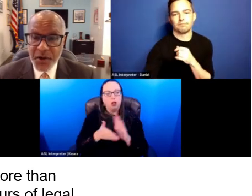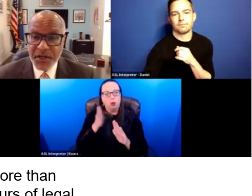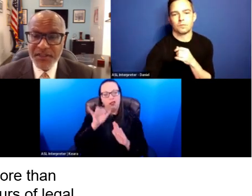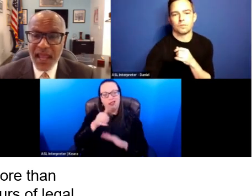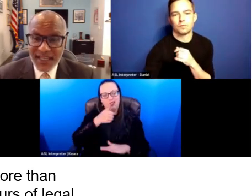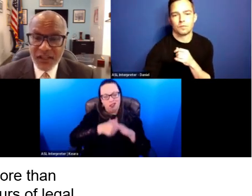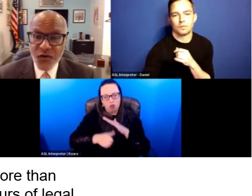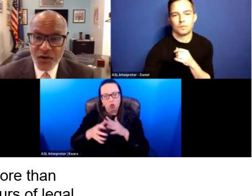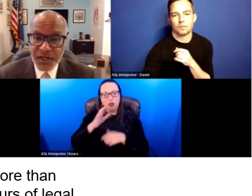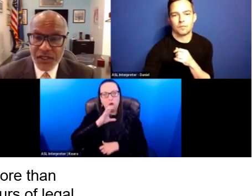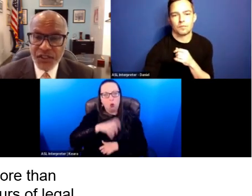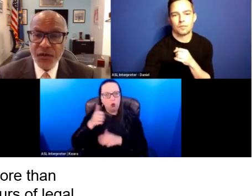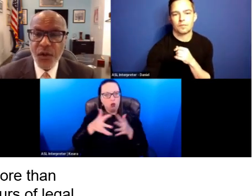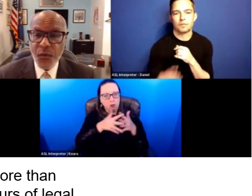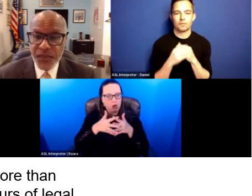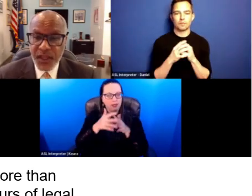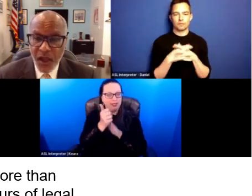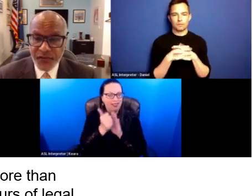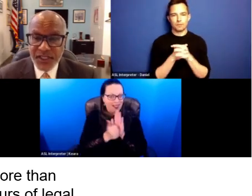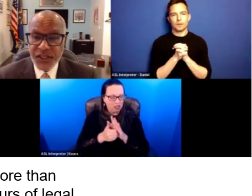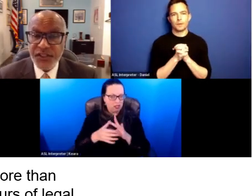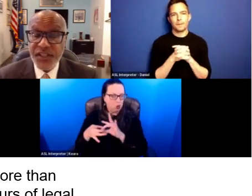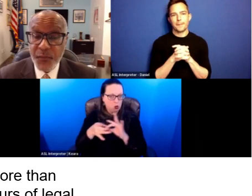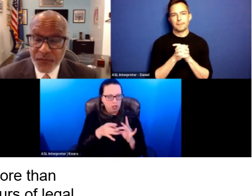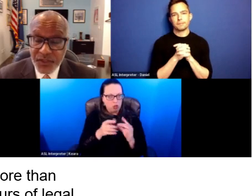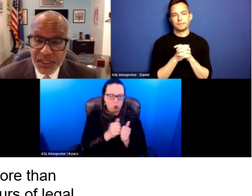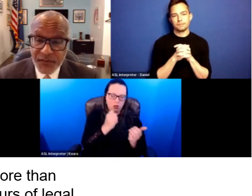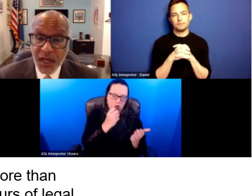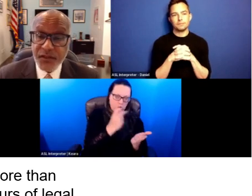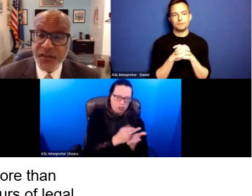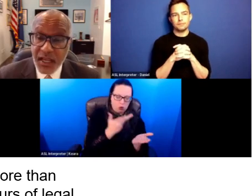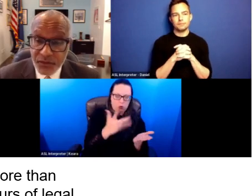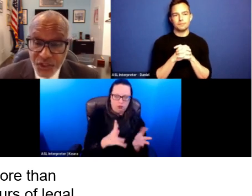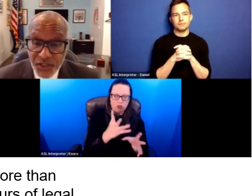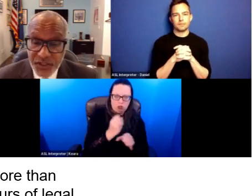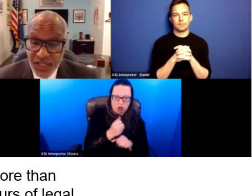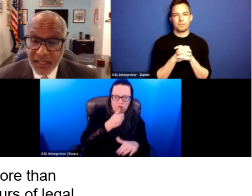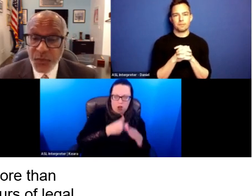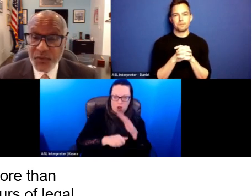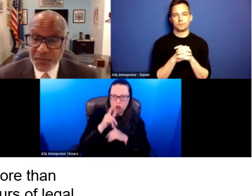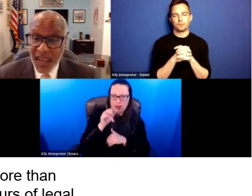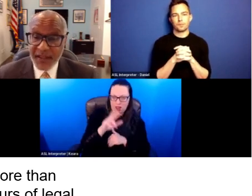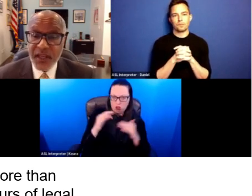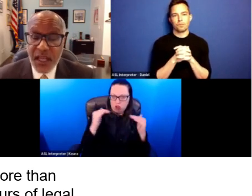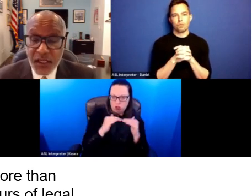Americans Act in coordination with the authorizations that we've received under the Elder Justice Act, which was passed in